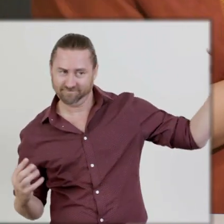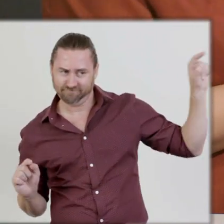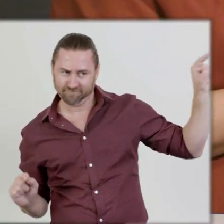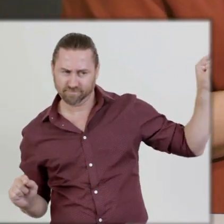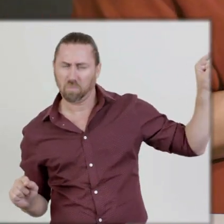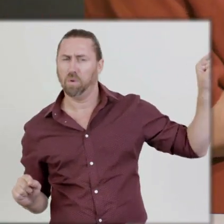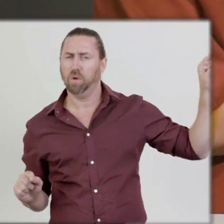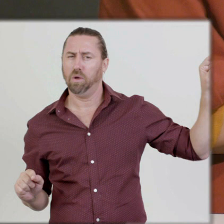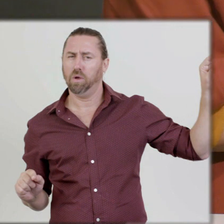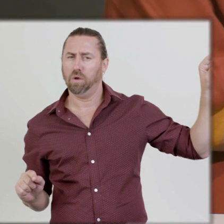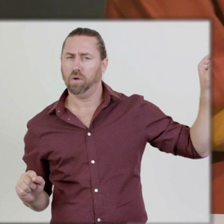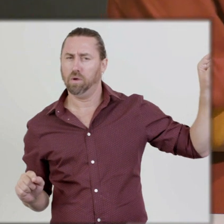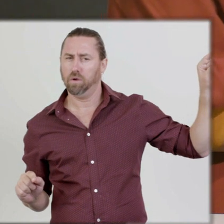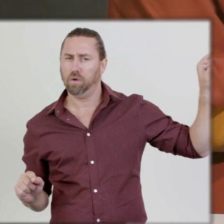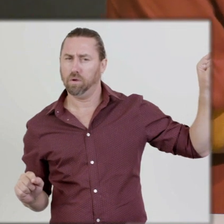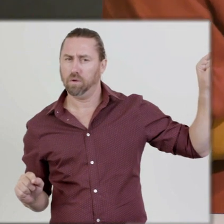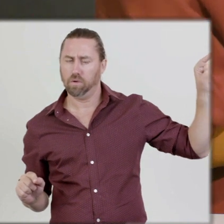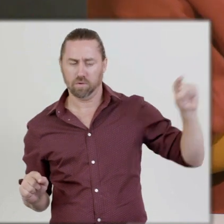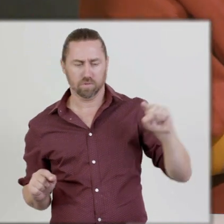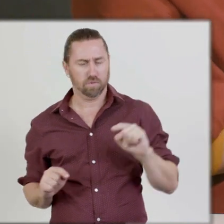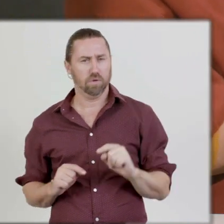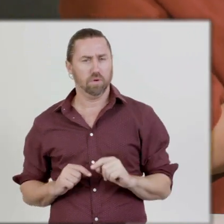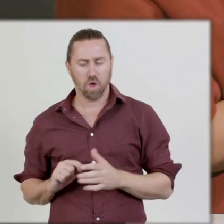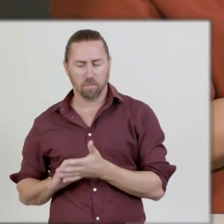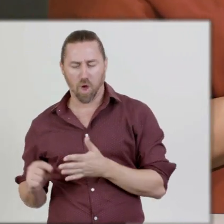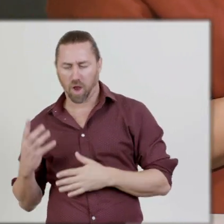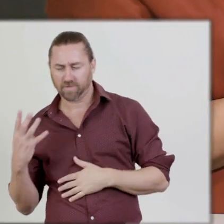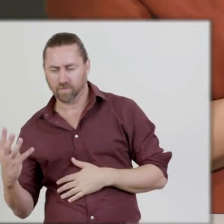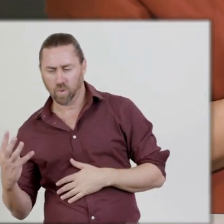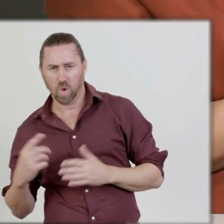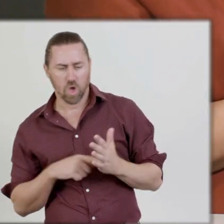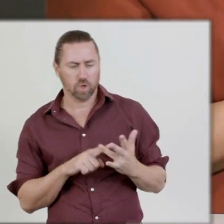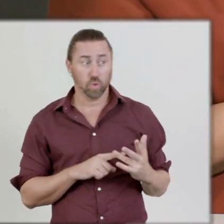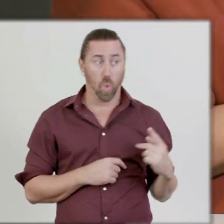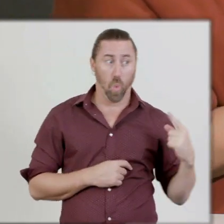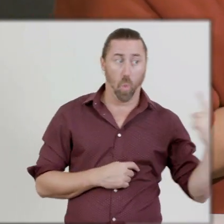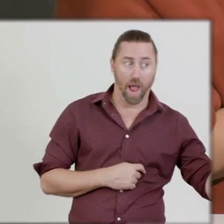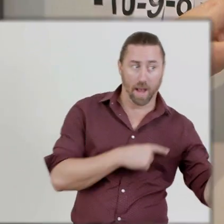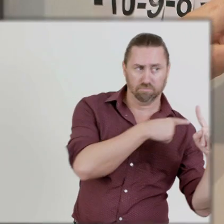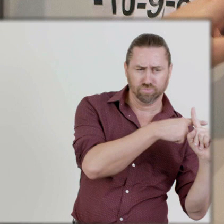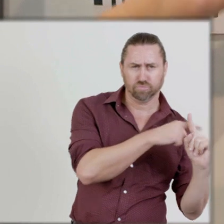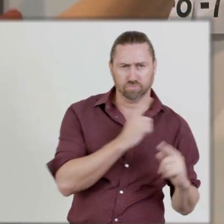So how many steps between negative 4 and positive 1? Let's count.